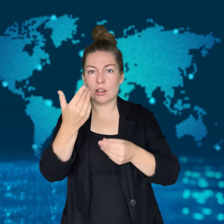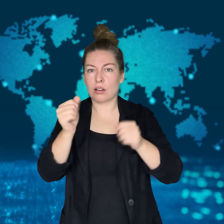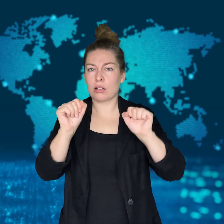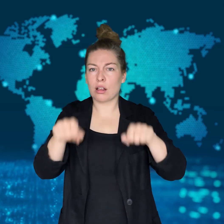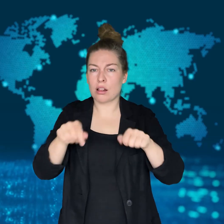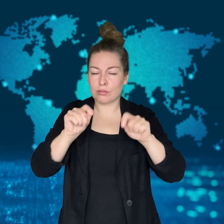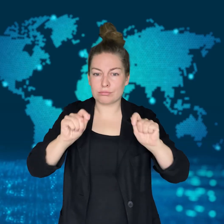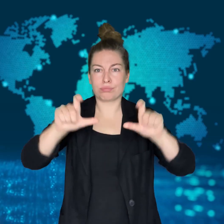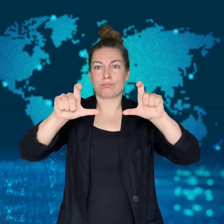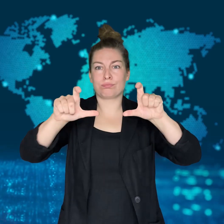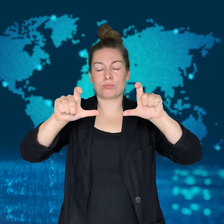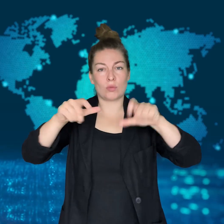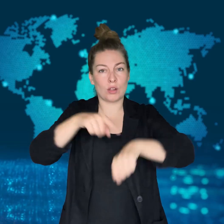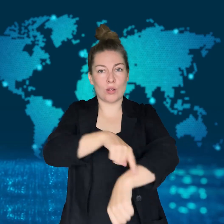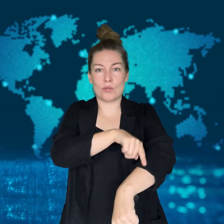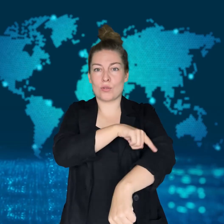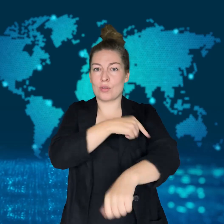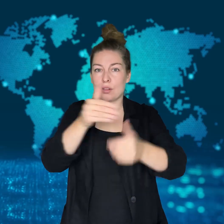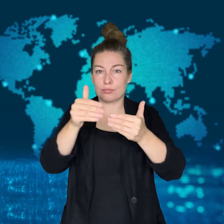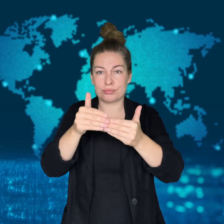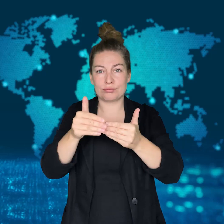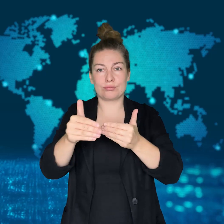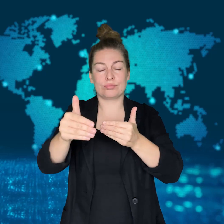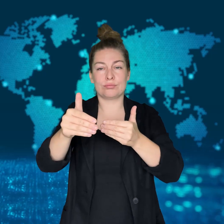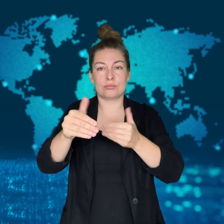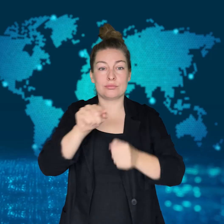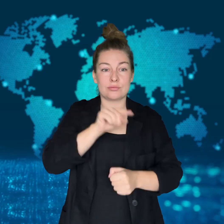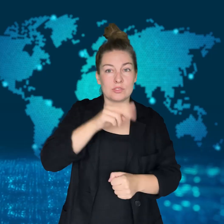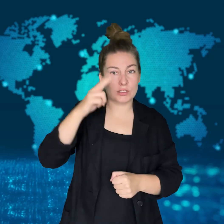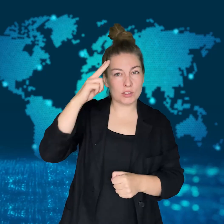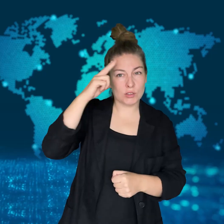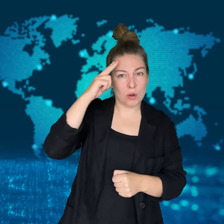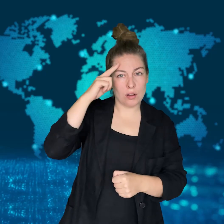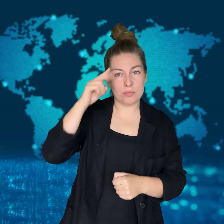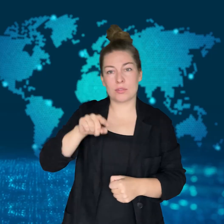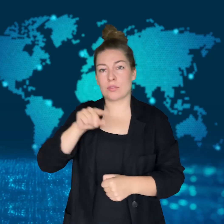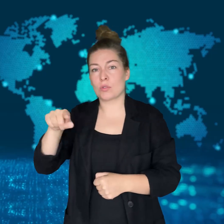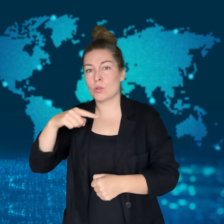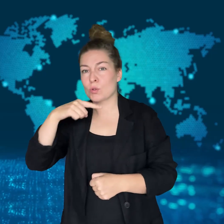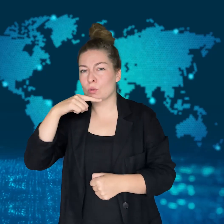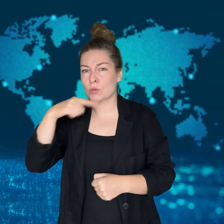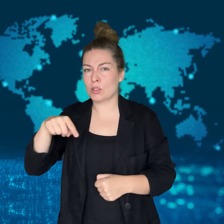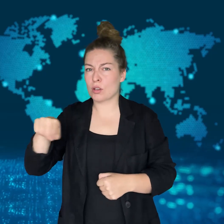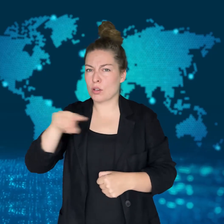The assertive action of Saudi and of Russia will happen